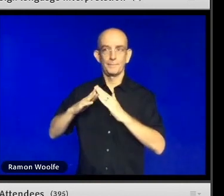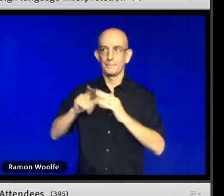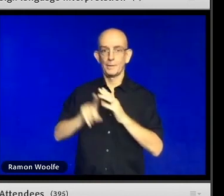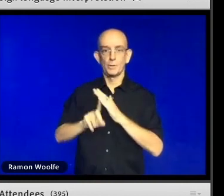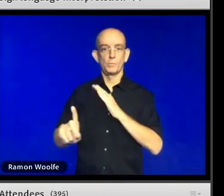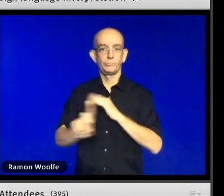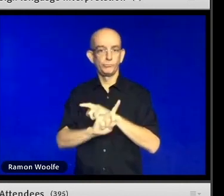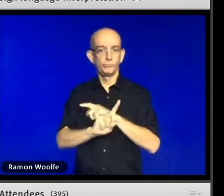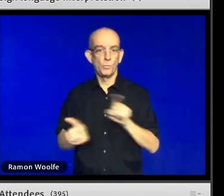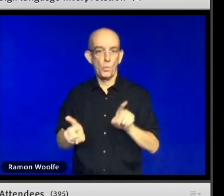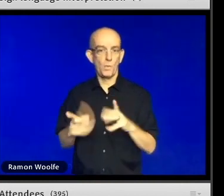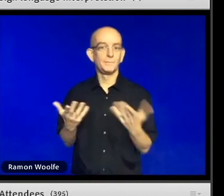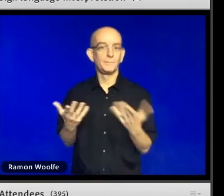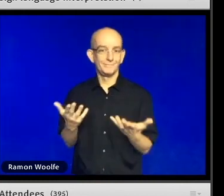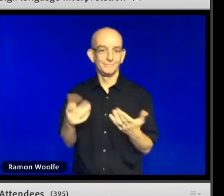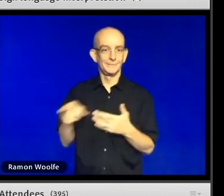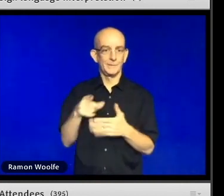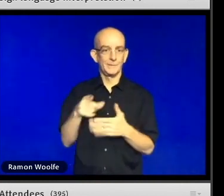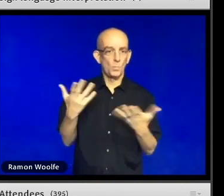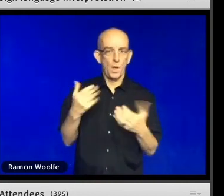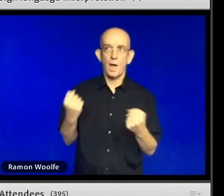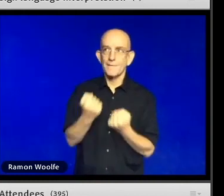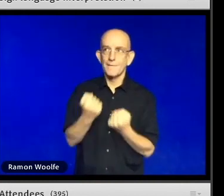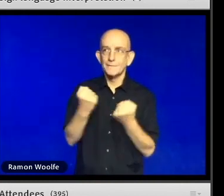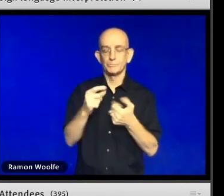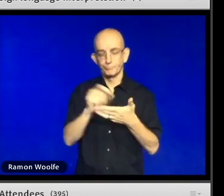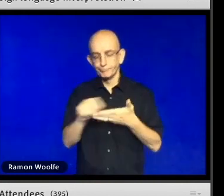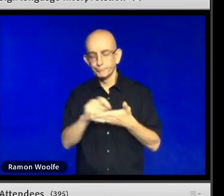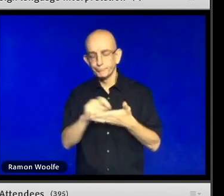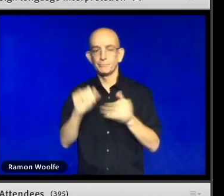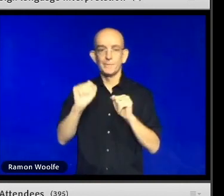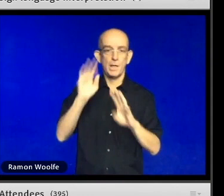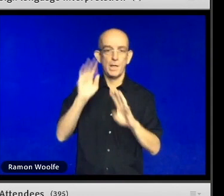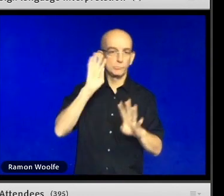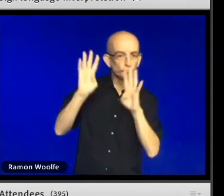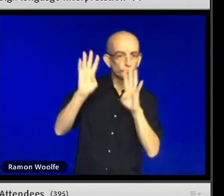So children send videos of what activities they do. Also, videos are concerning the ‑‑